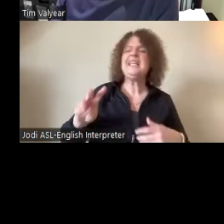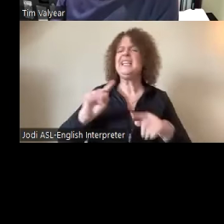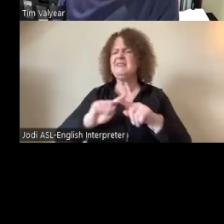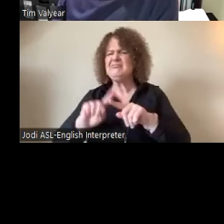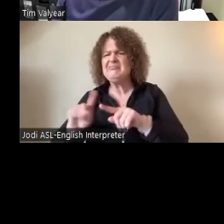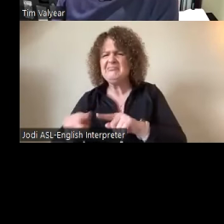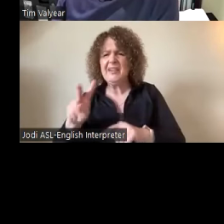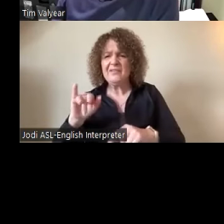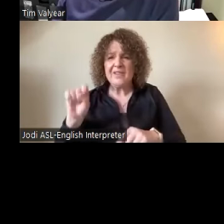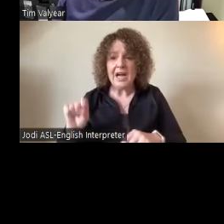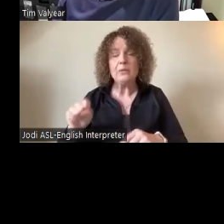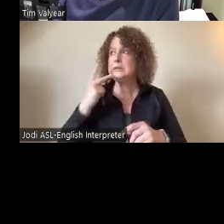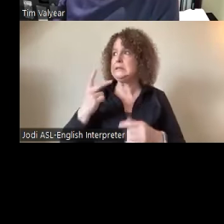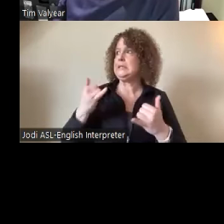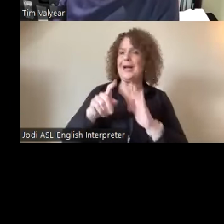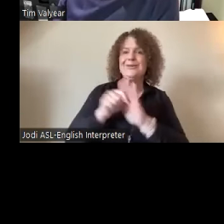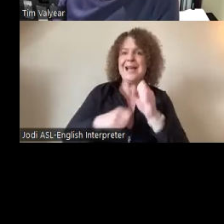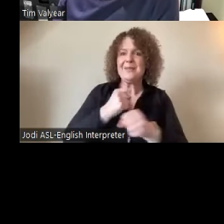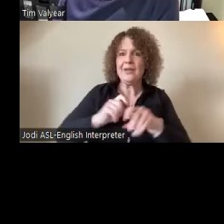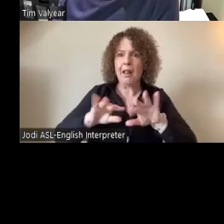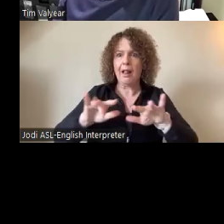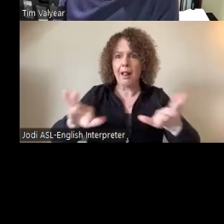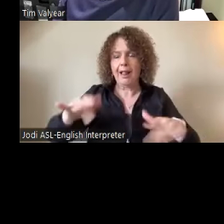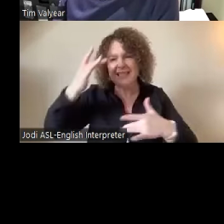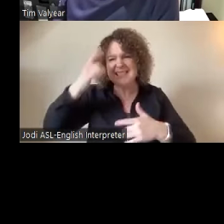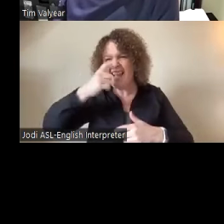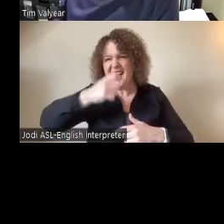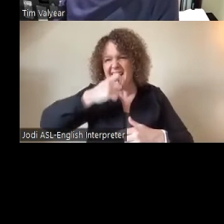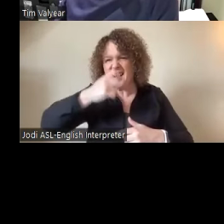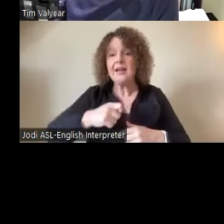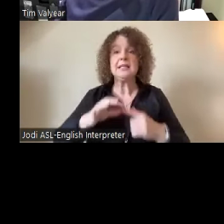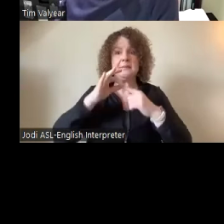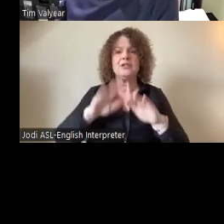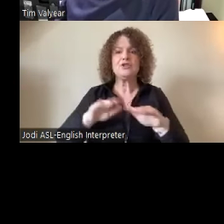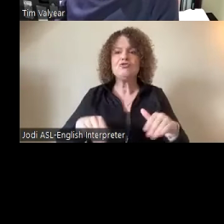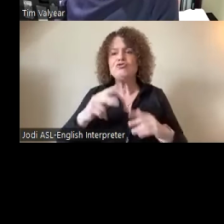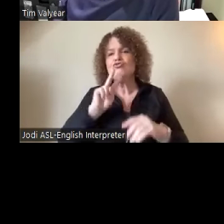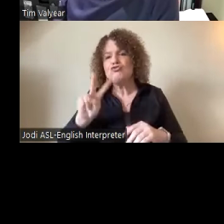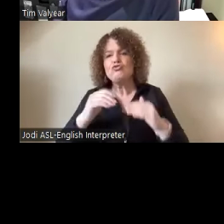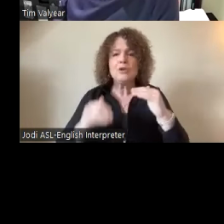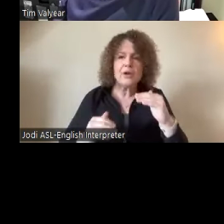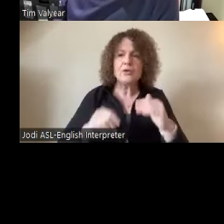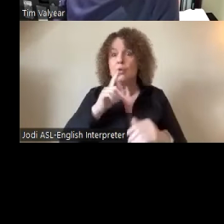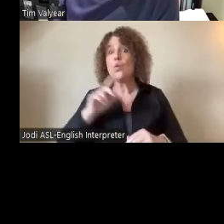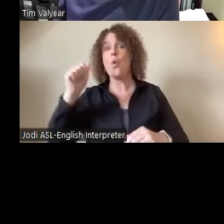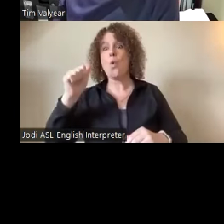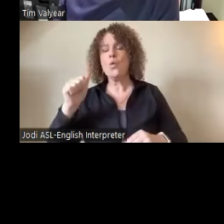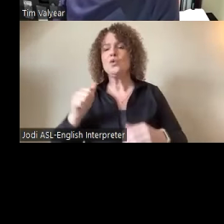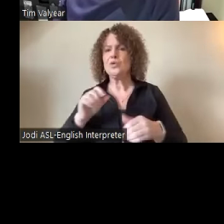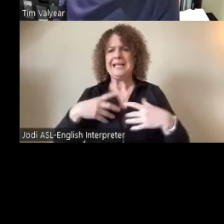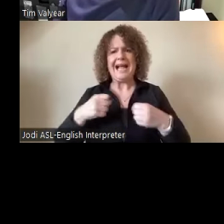infections. Respiratory colds, pneumonia, bronchitis,